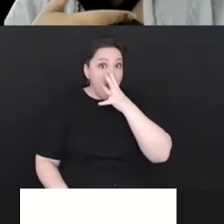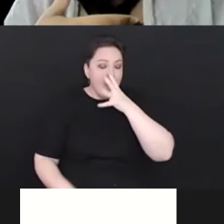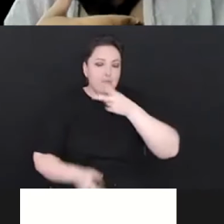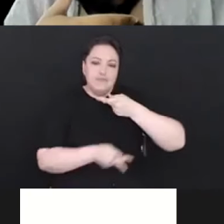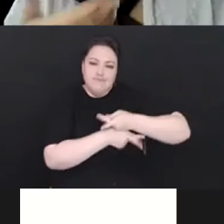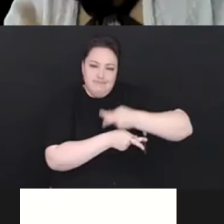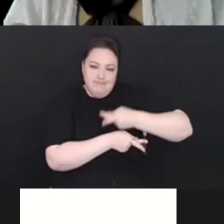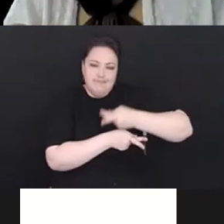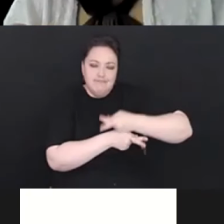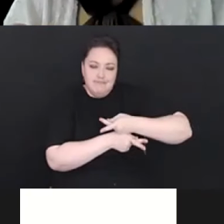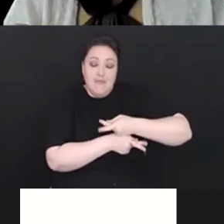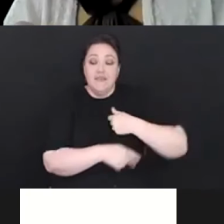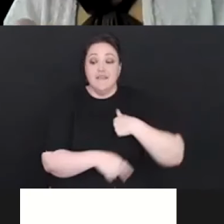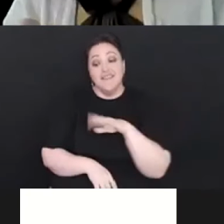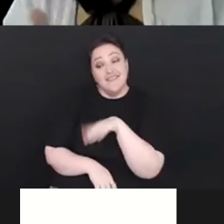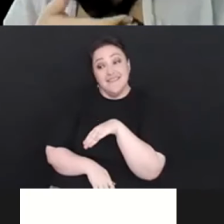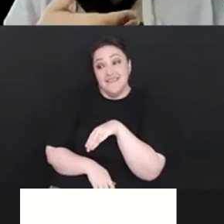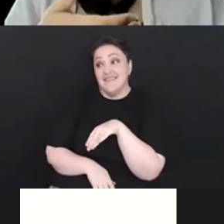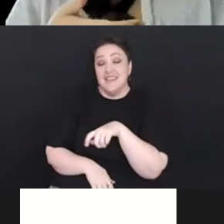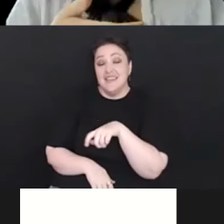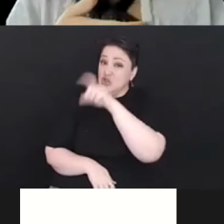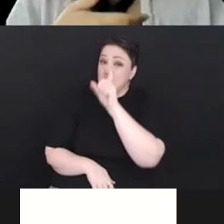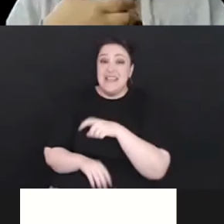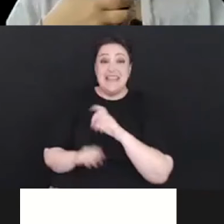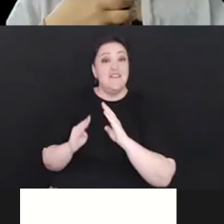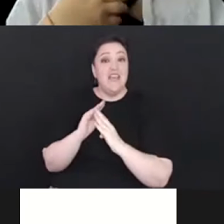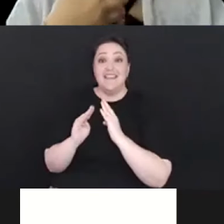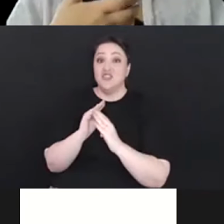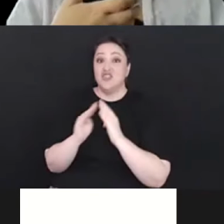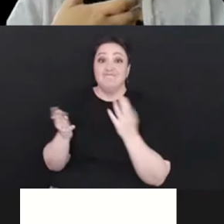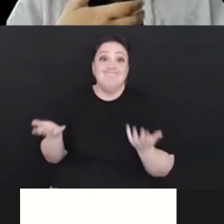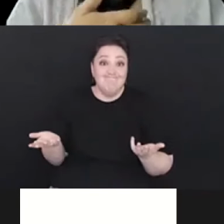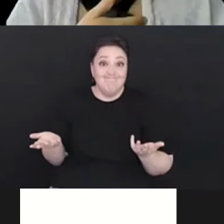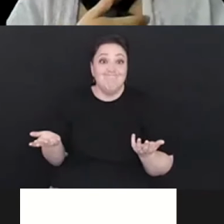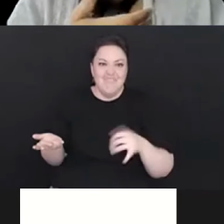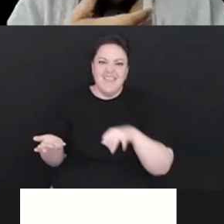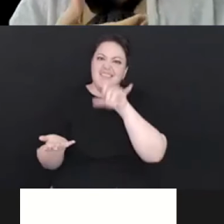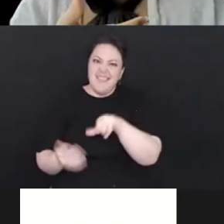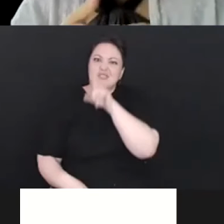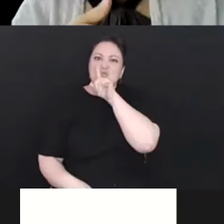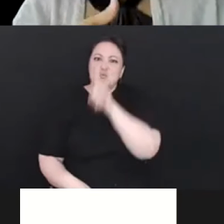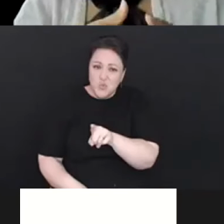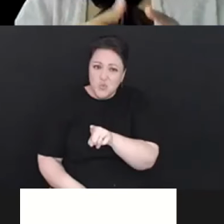is it takes a village. And I hope that we can keep thinking about that beyond just a